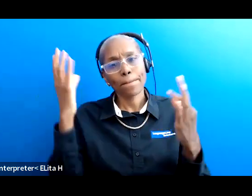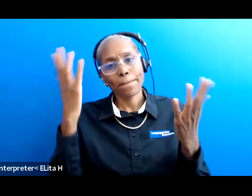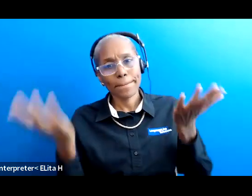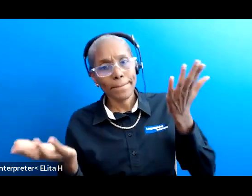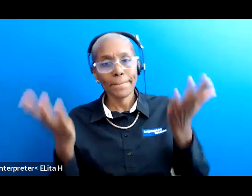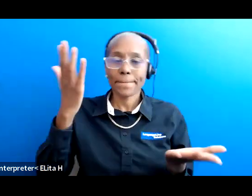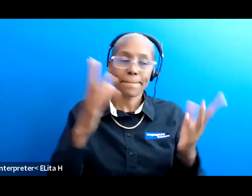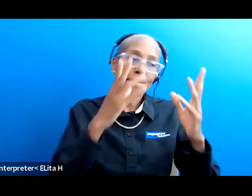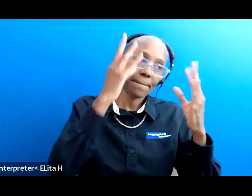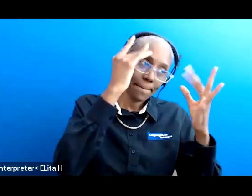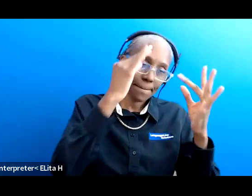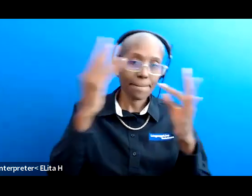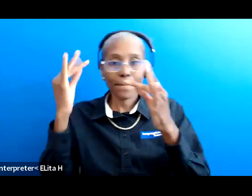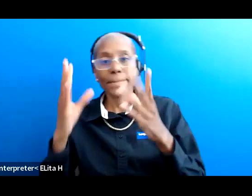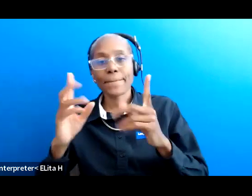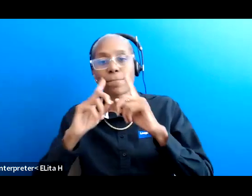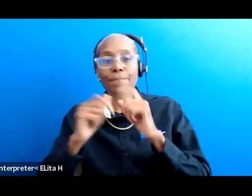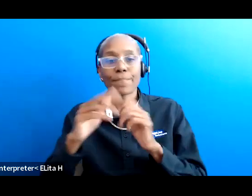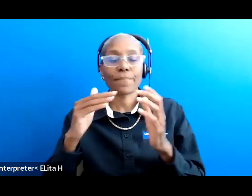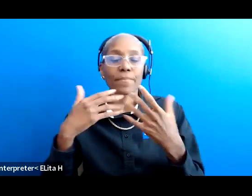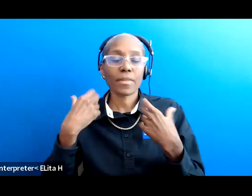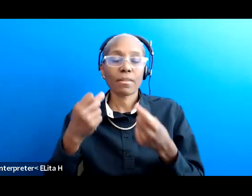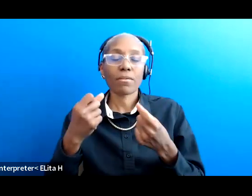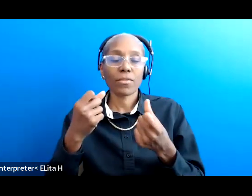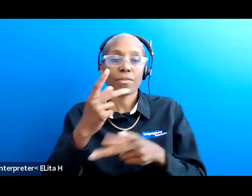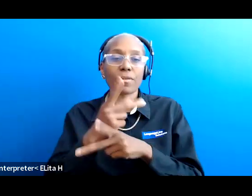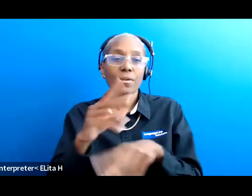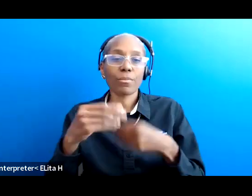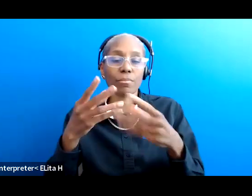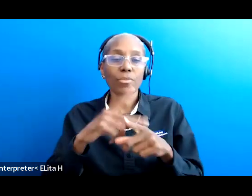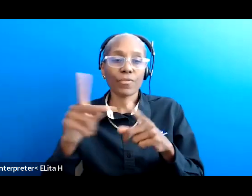So it's best to talk to your healthcare professional. There are all these things on the horizon.